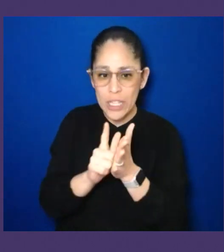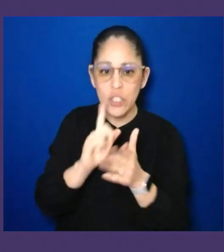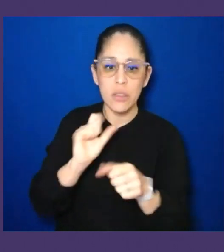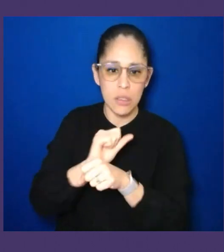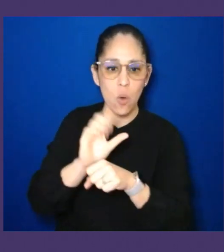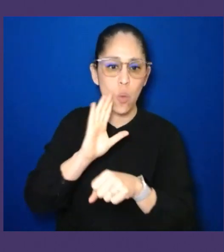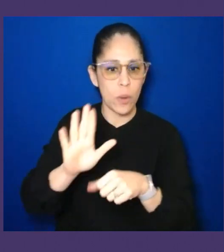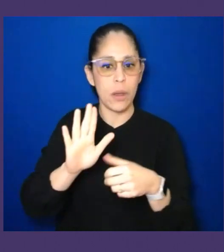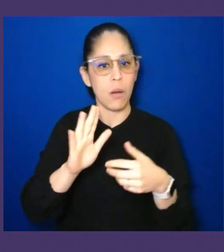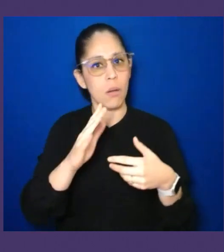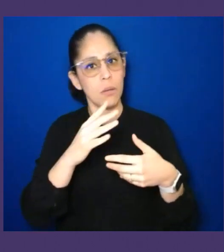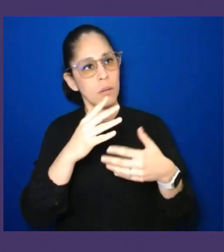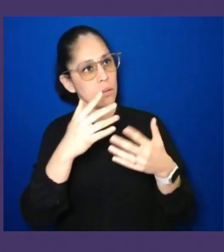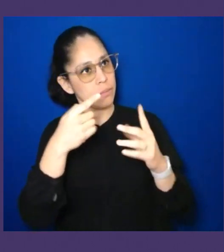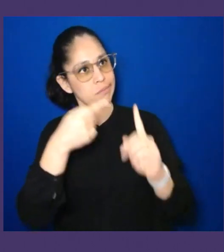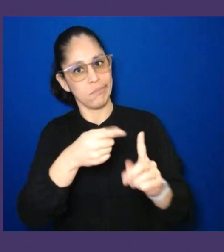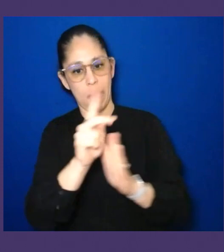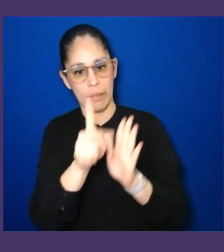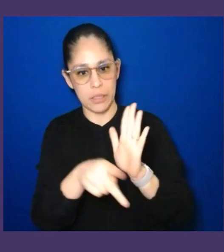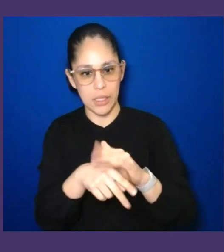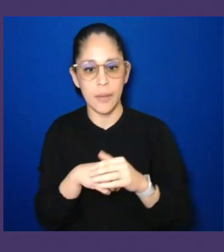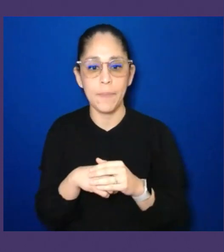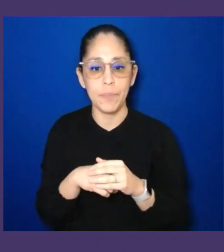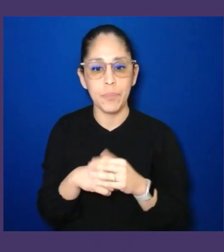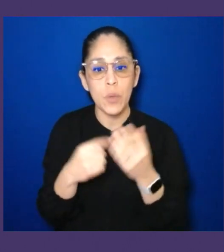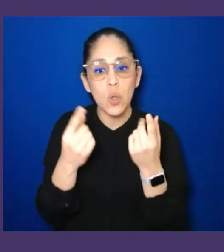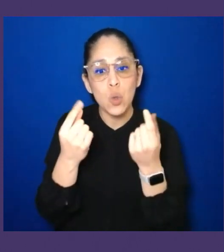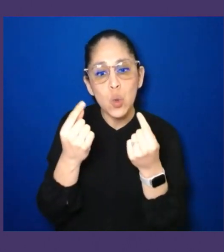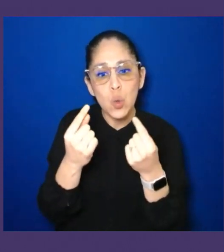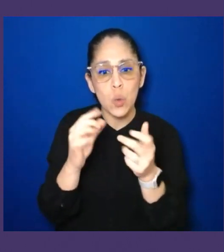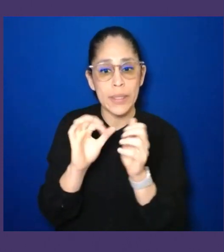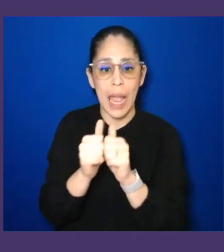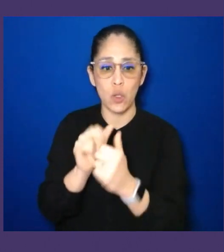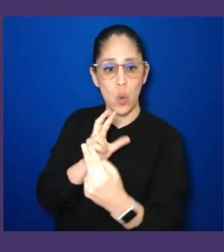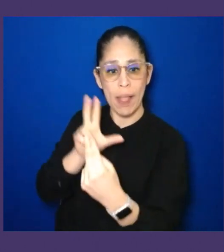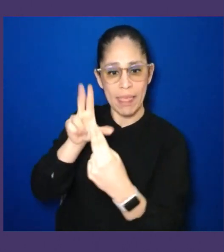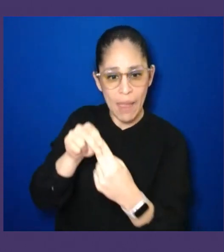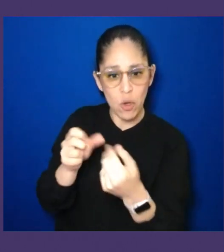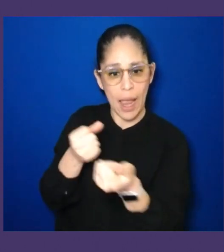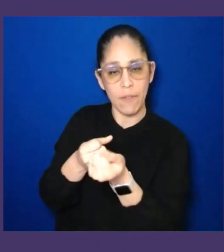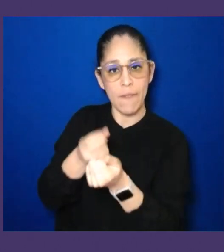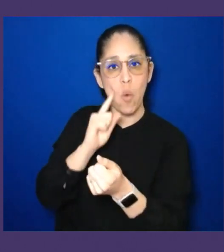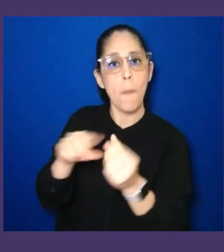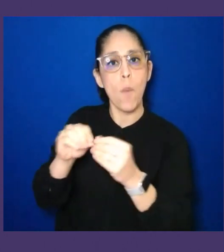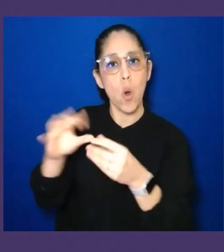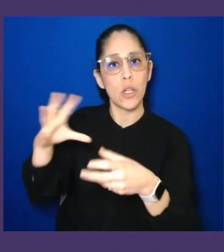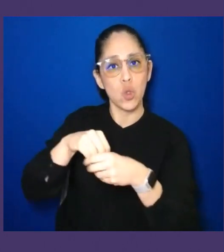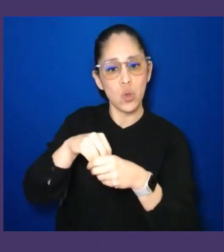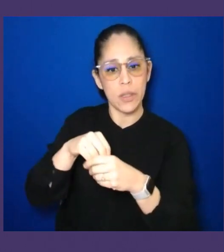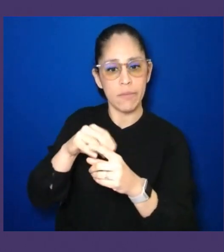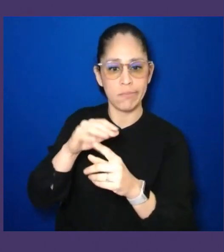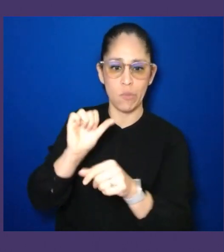advocate for more inclusive economies. One fresh example that's top-of-mind for me is how corporations can have